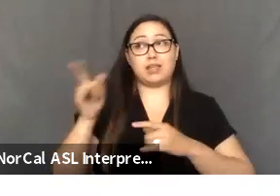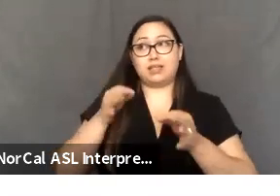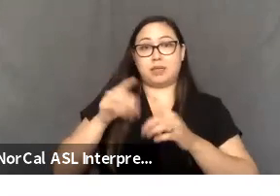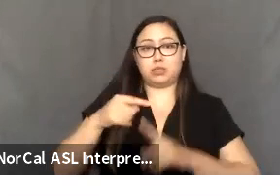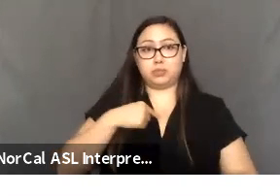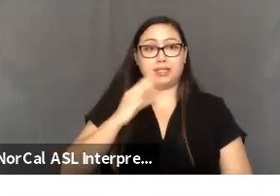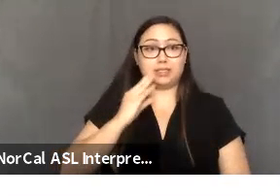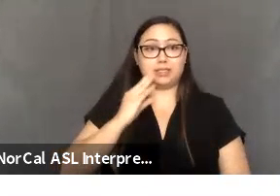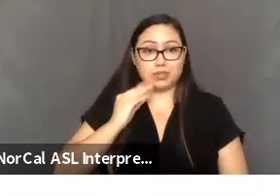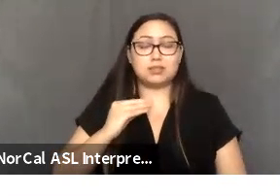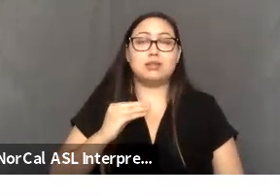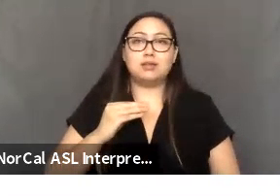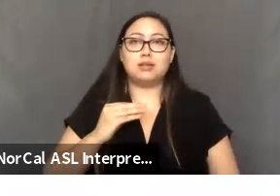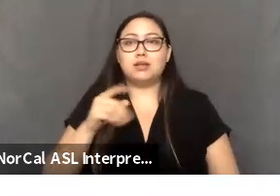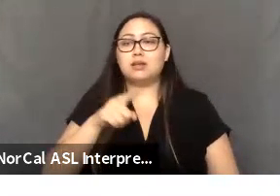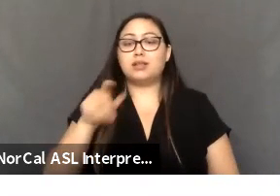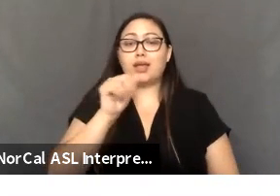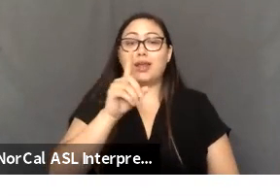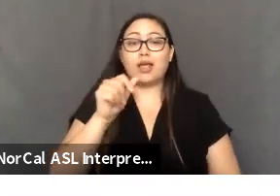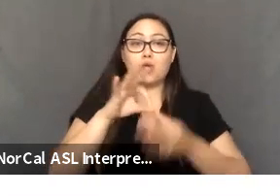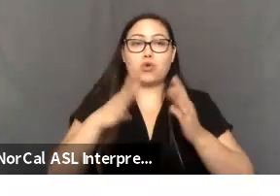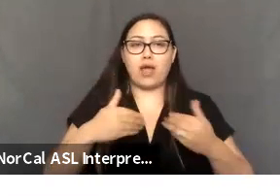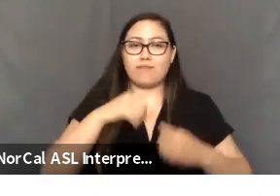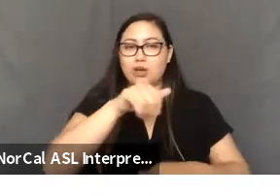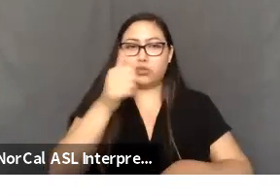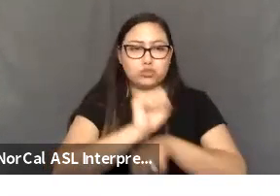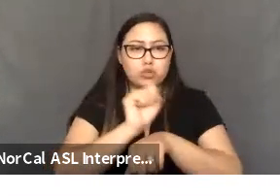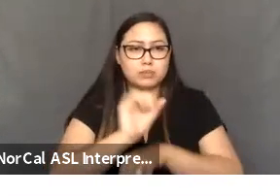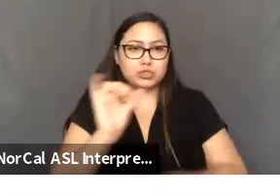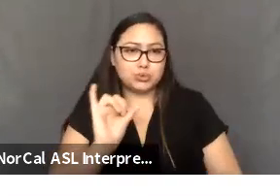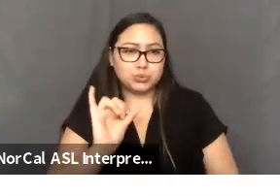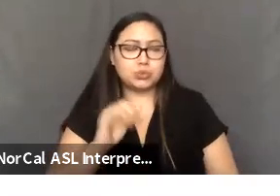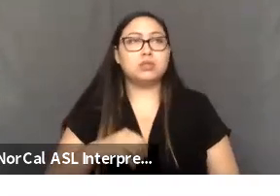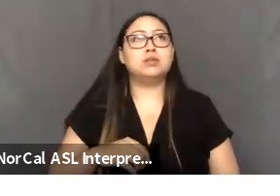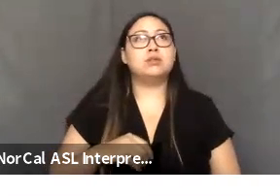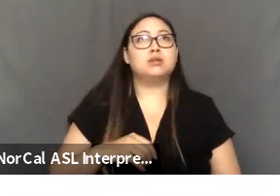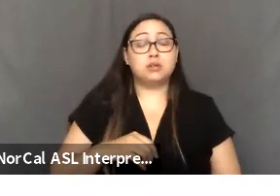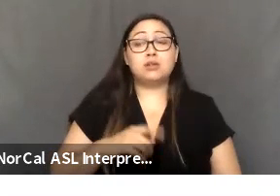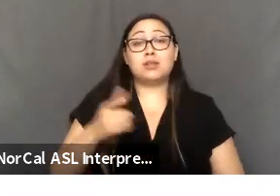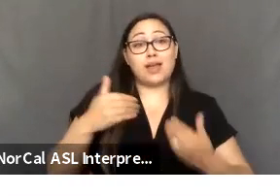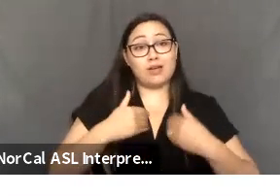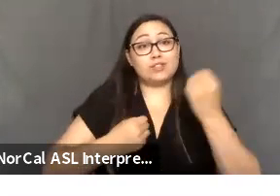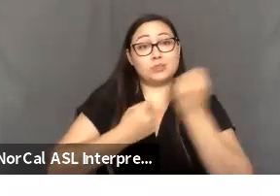who have other jobs. So even though they have some support from ADA coordinators,